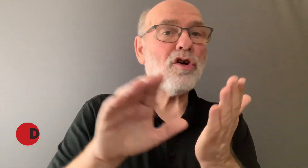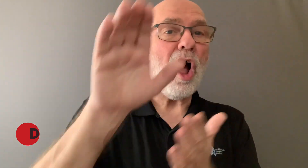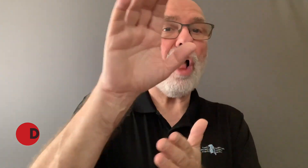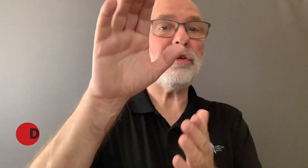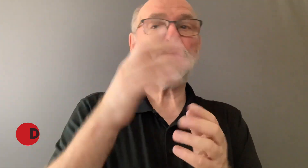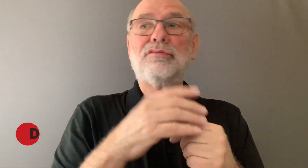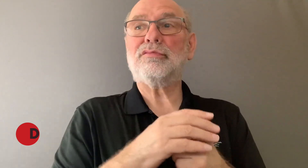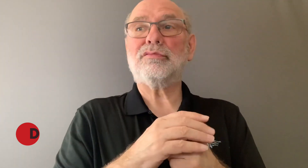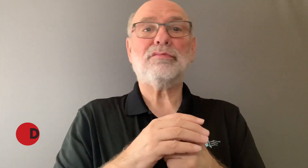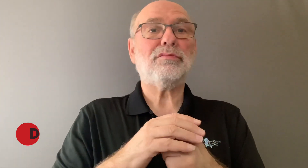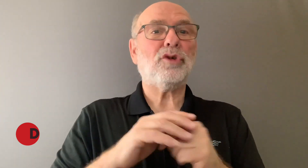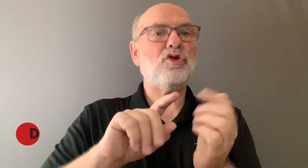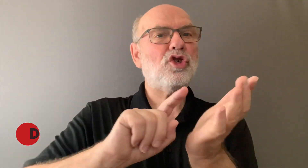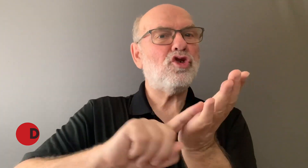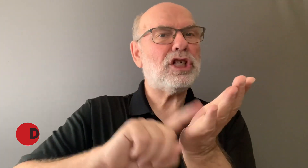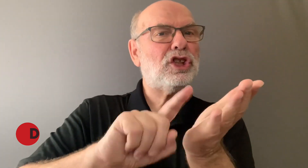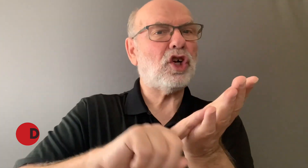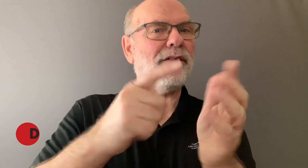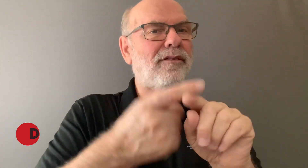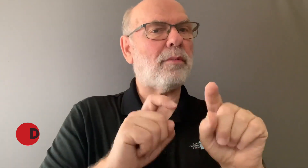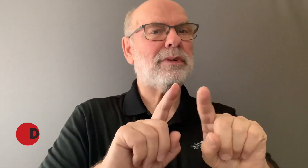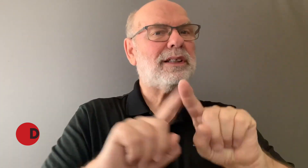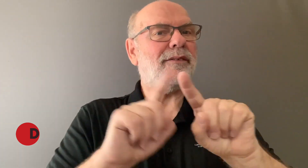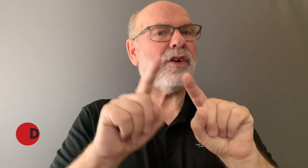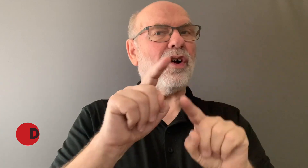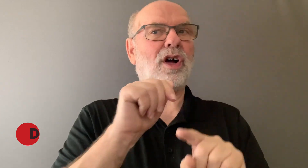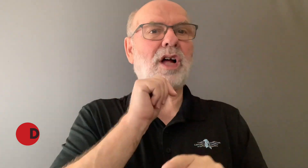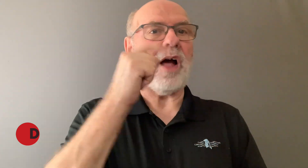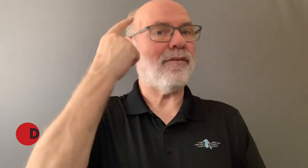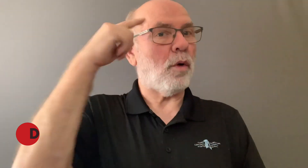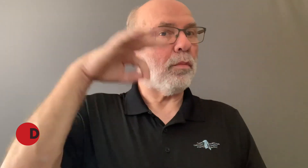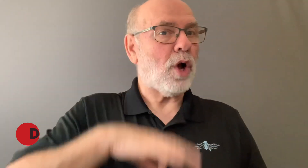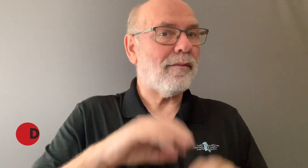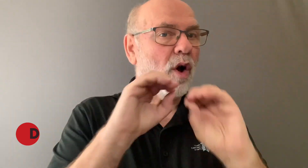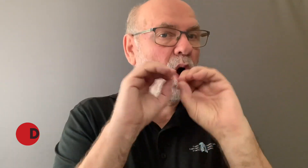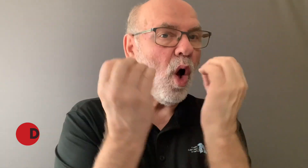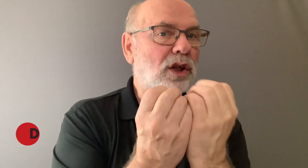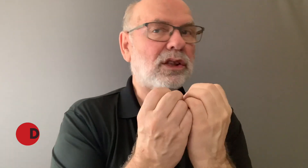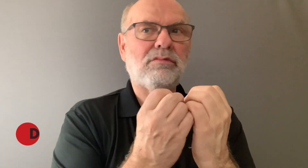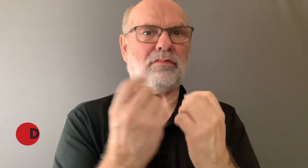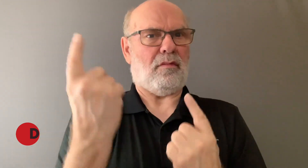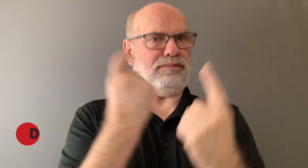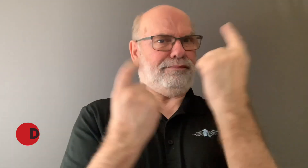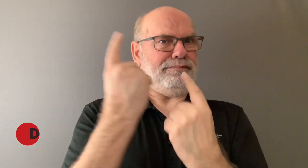keep asking us how many Deaf Canadians use sign language? Are there